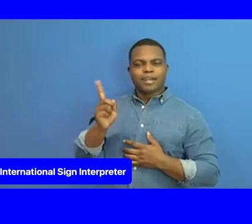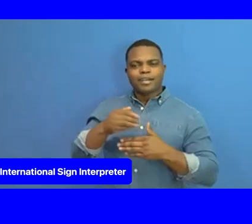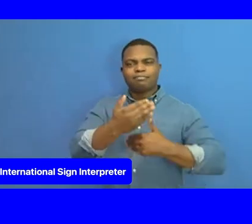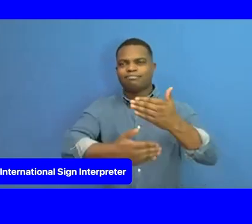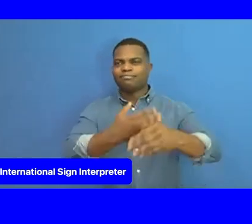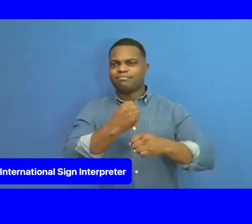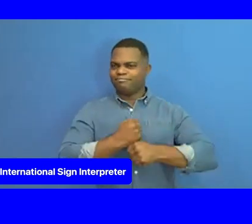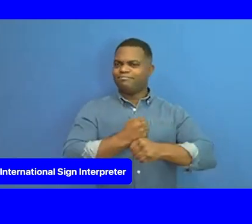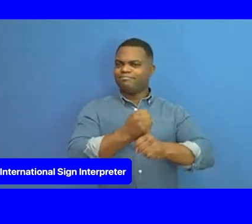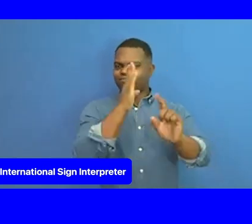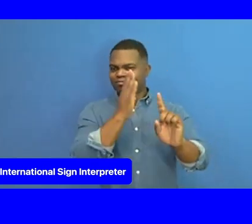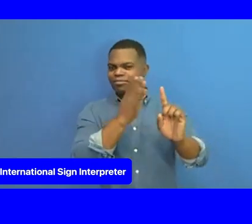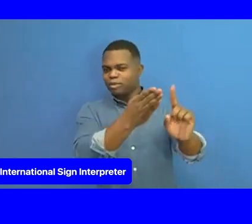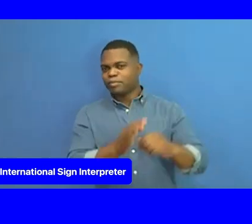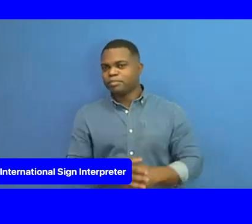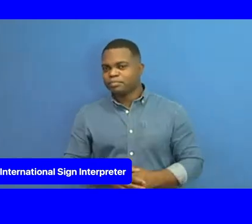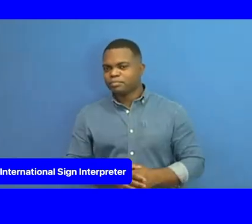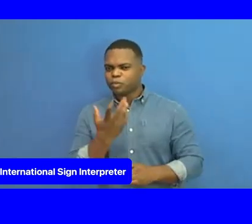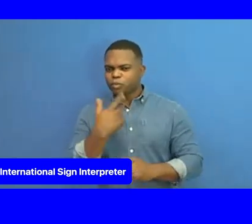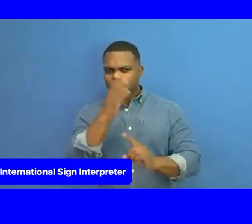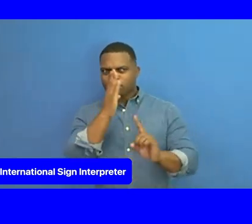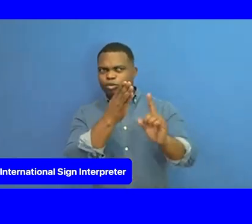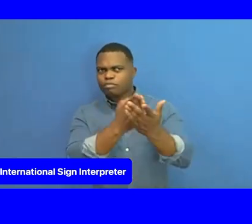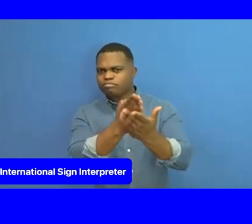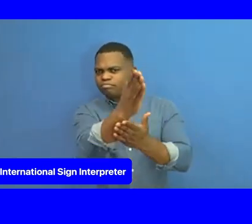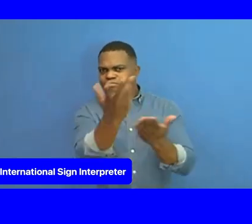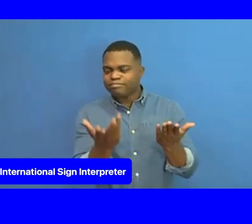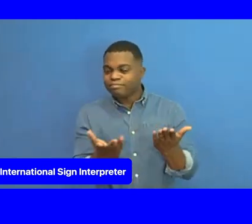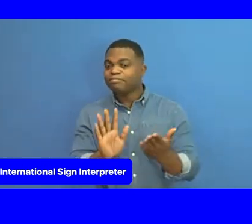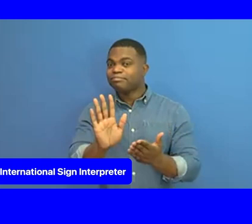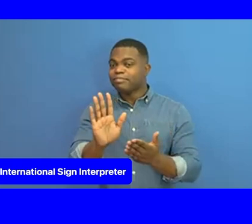is now beginning its journey from being an 18 month pilot